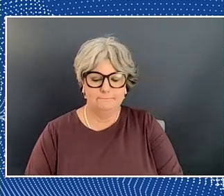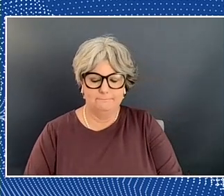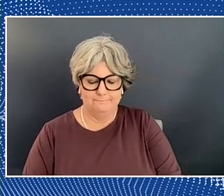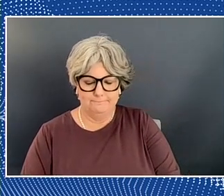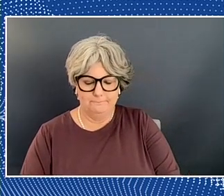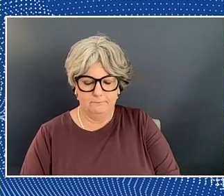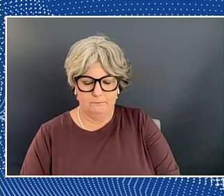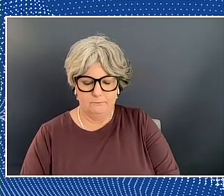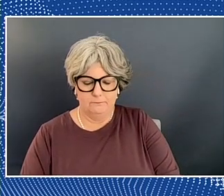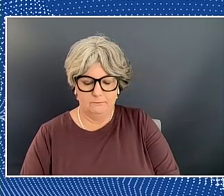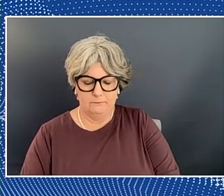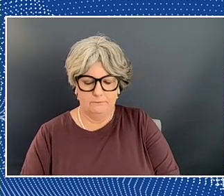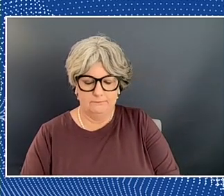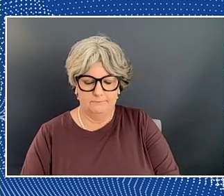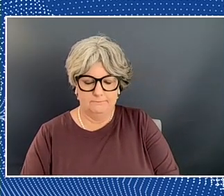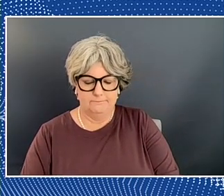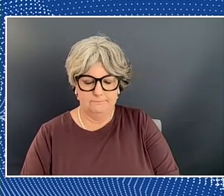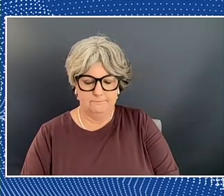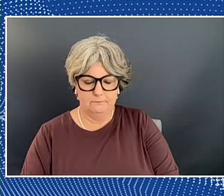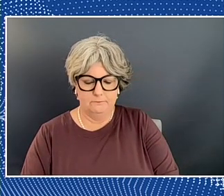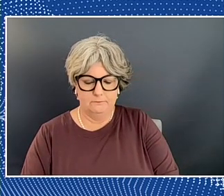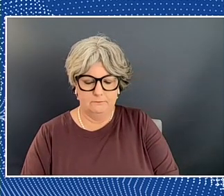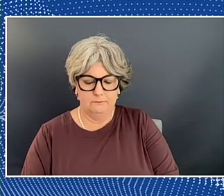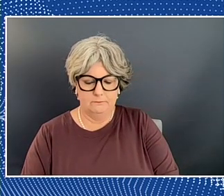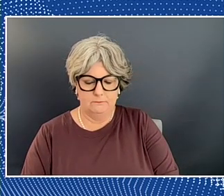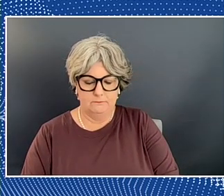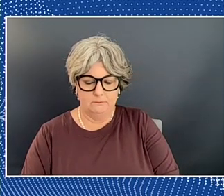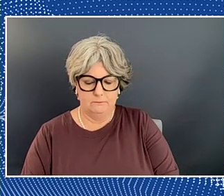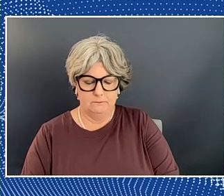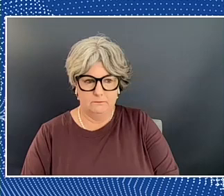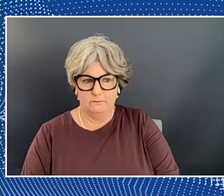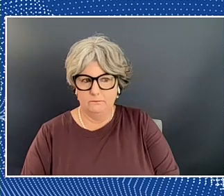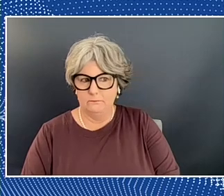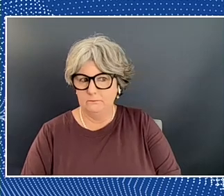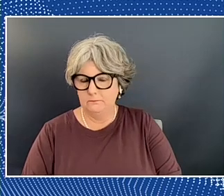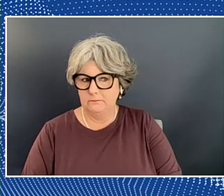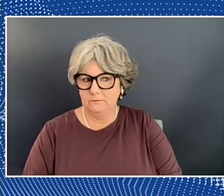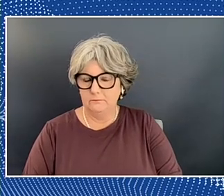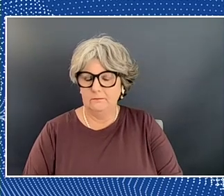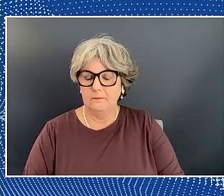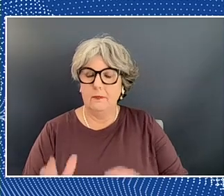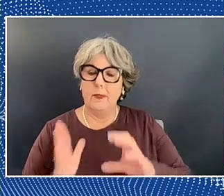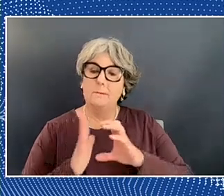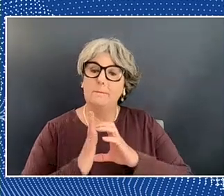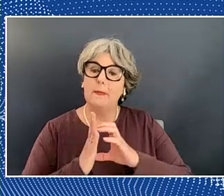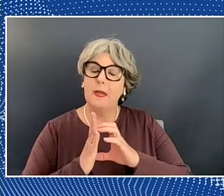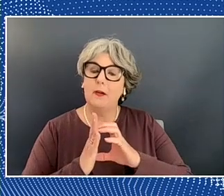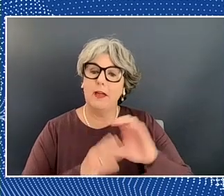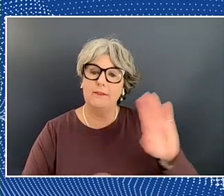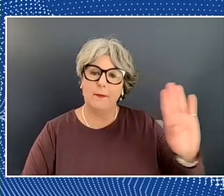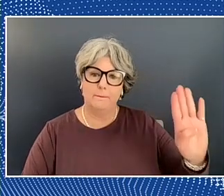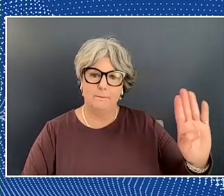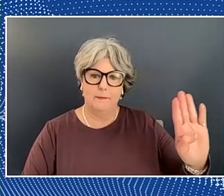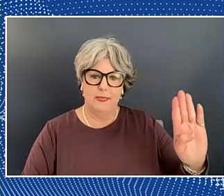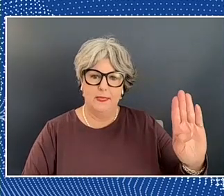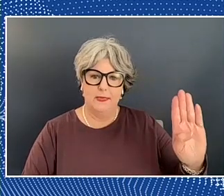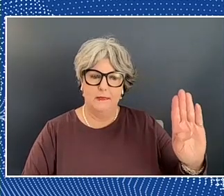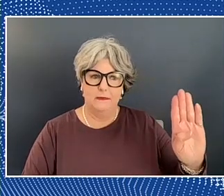Alright, seeing none. Moving now to paragraph B, the categories.